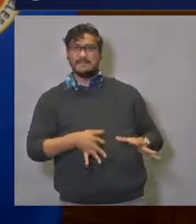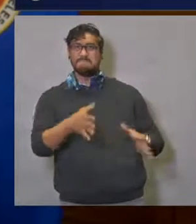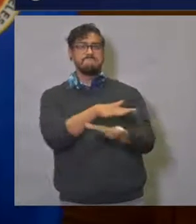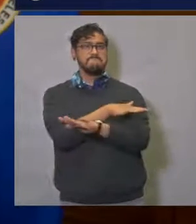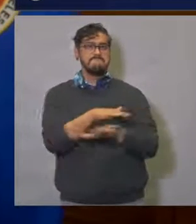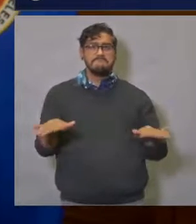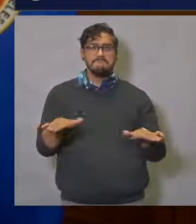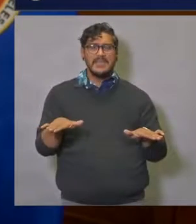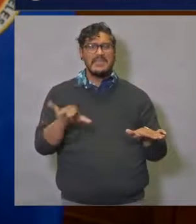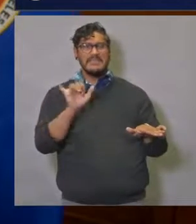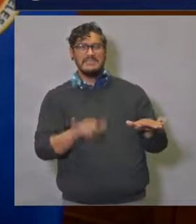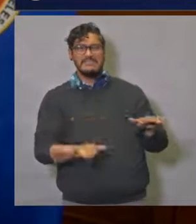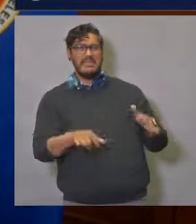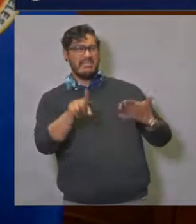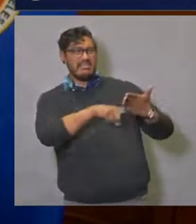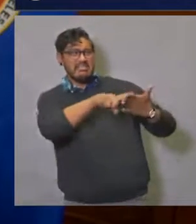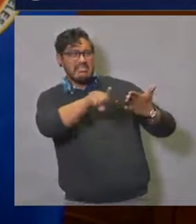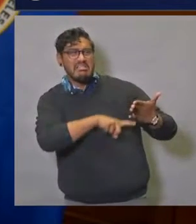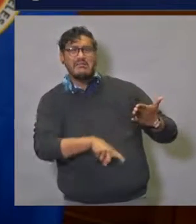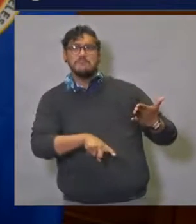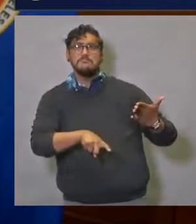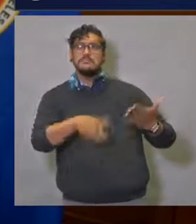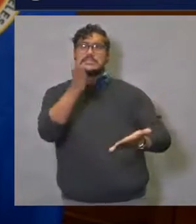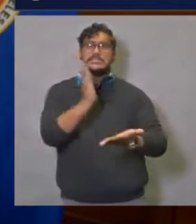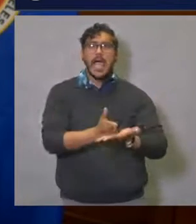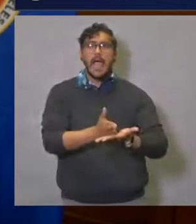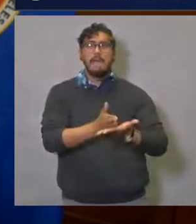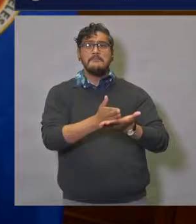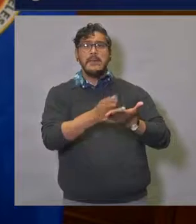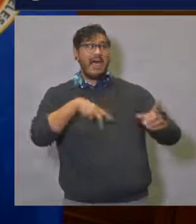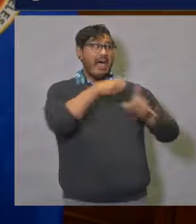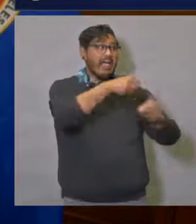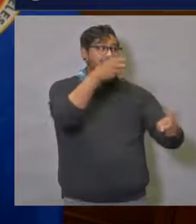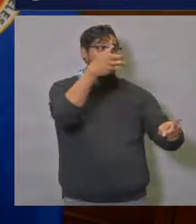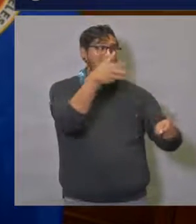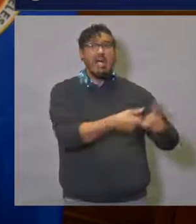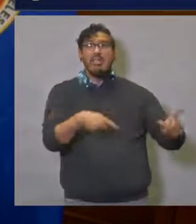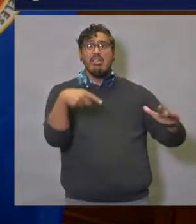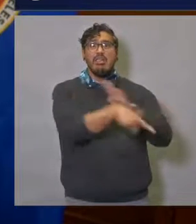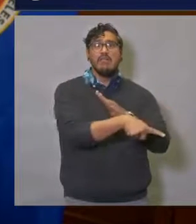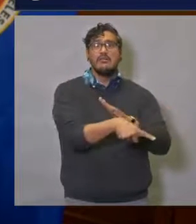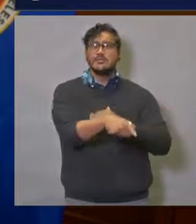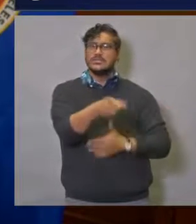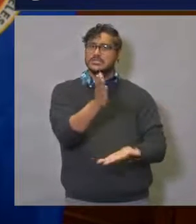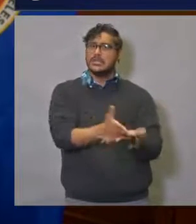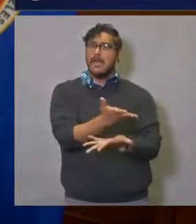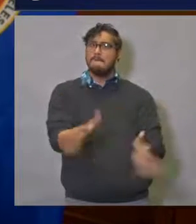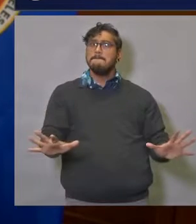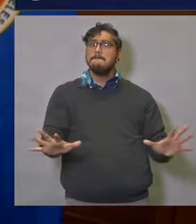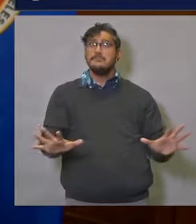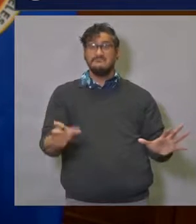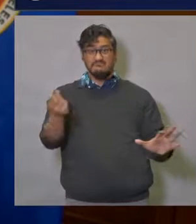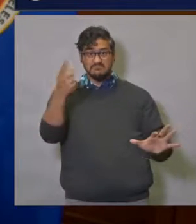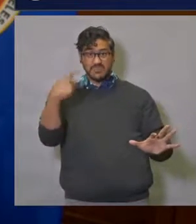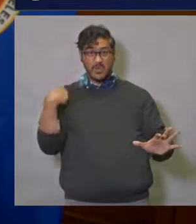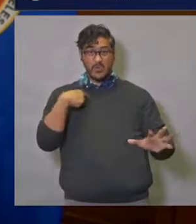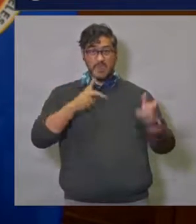THE VANDALISM -- THE HATE